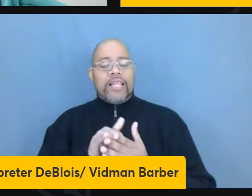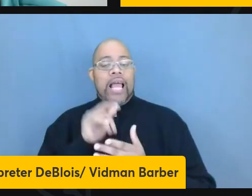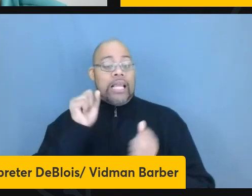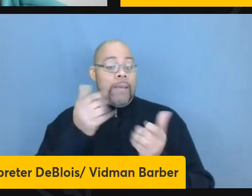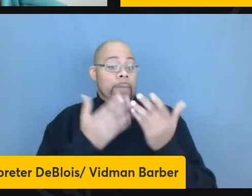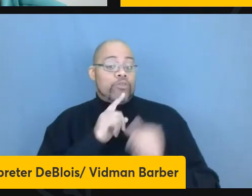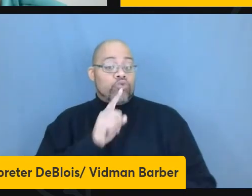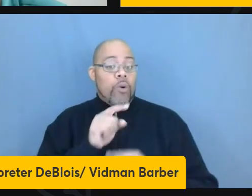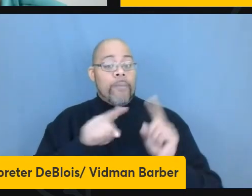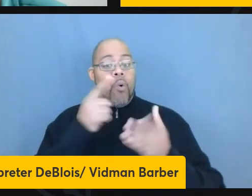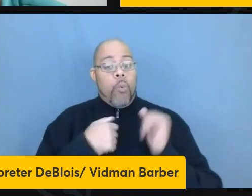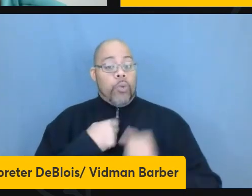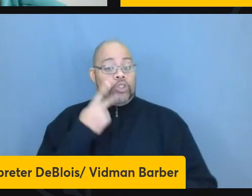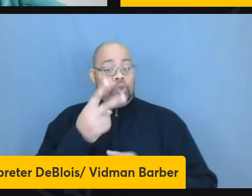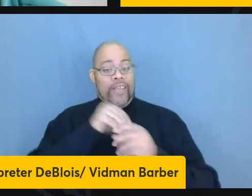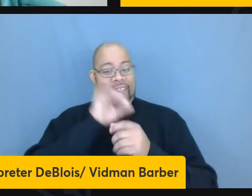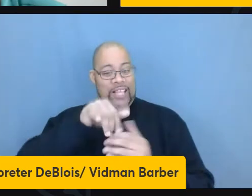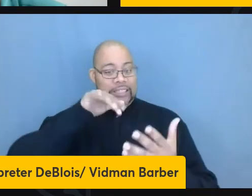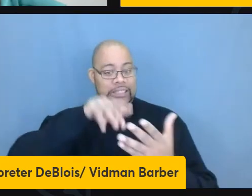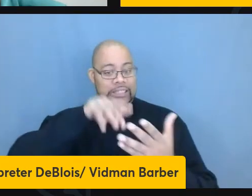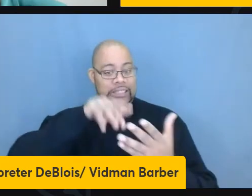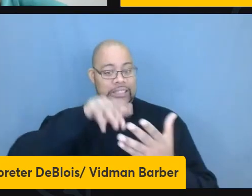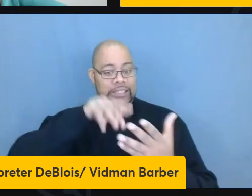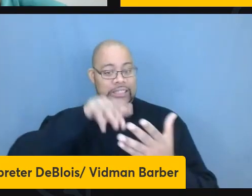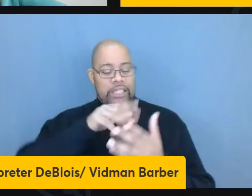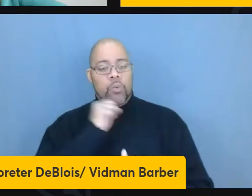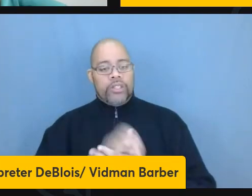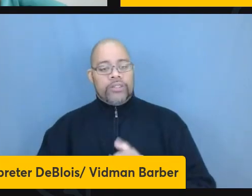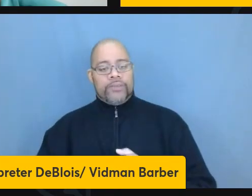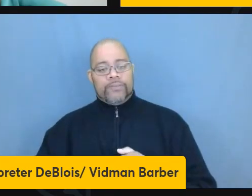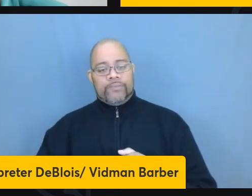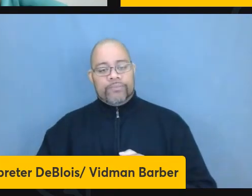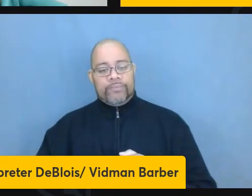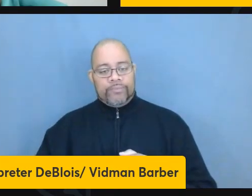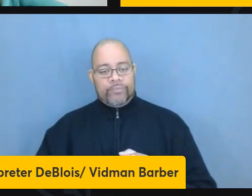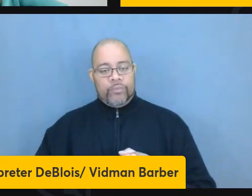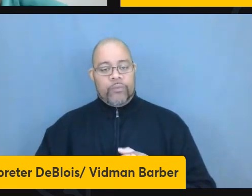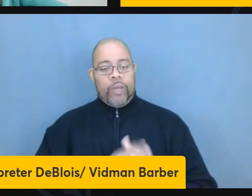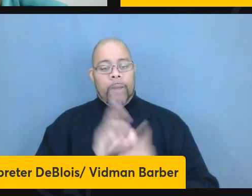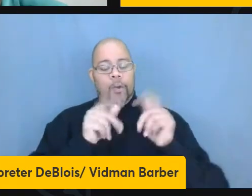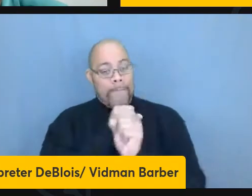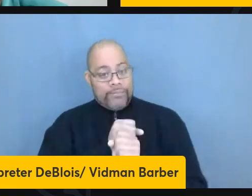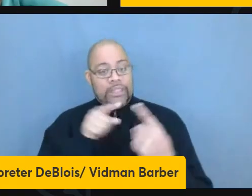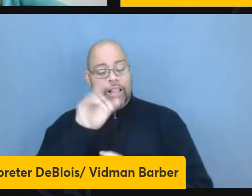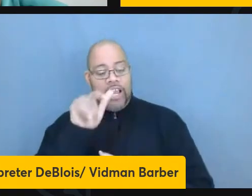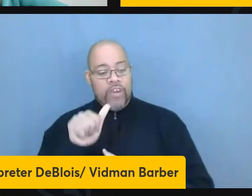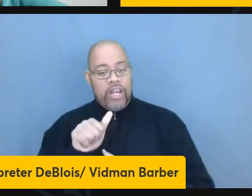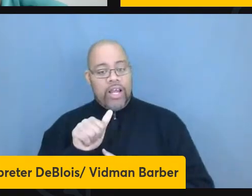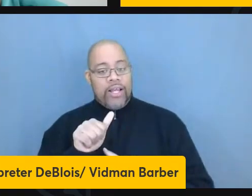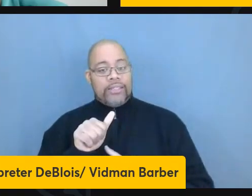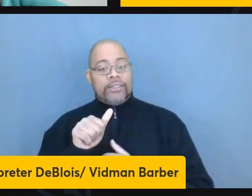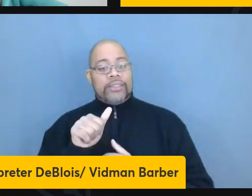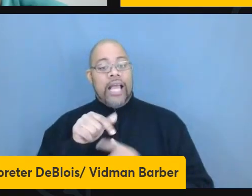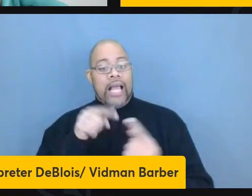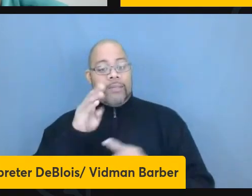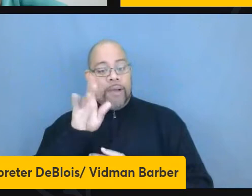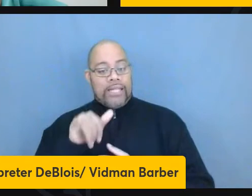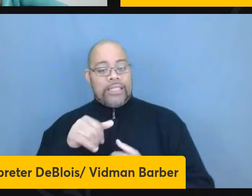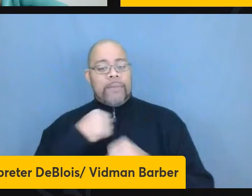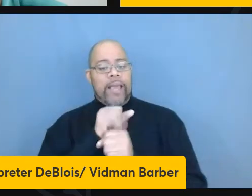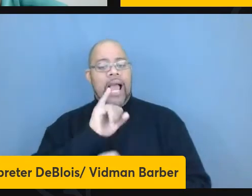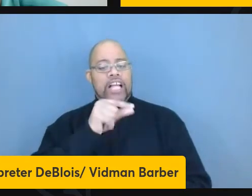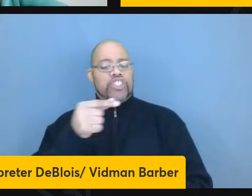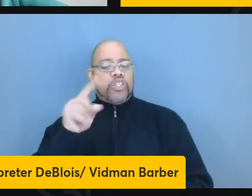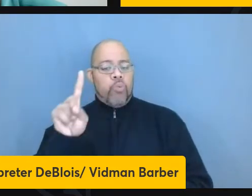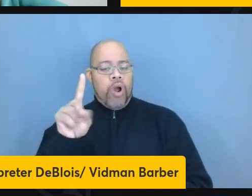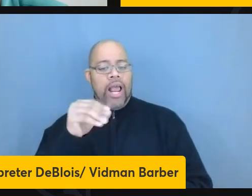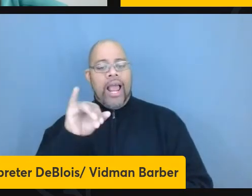what we saw in this study was that people who make anti malarial antibodies, they mostly make IgG, one and IgG. Three. And that's